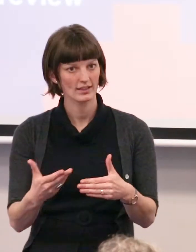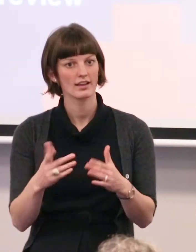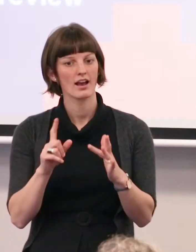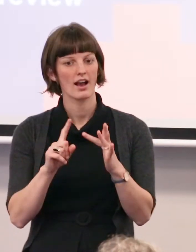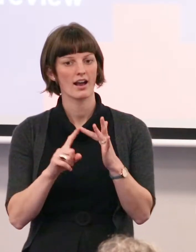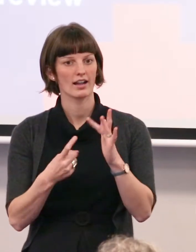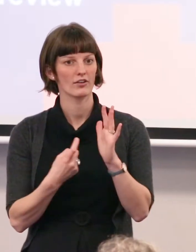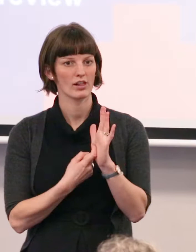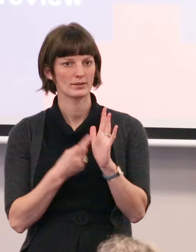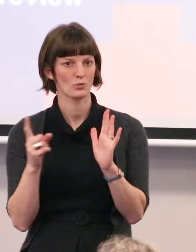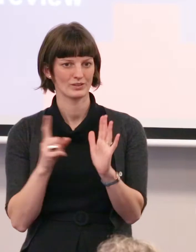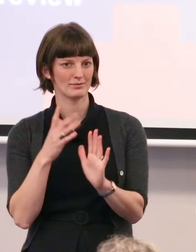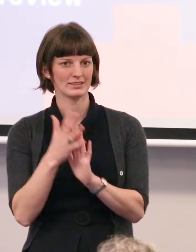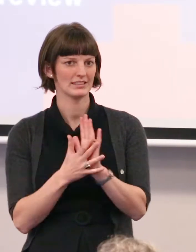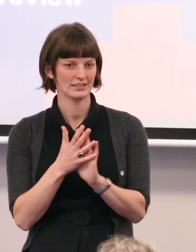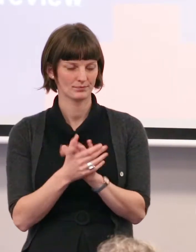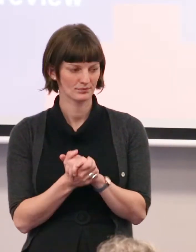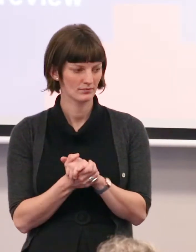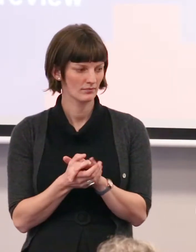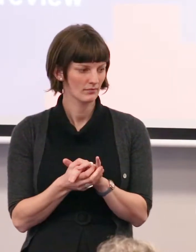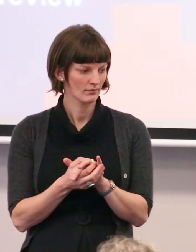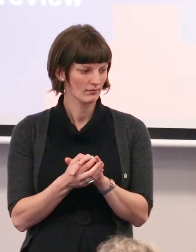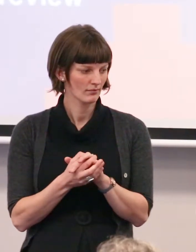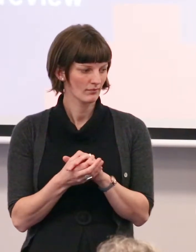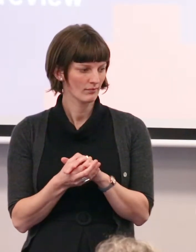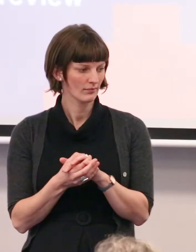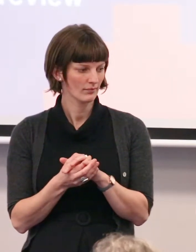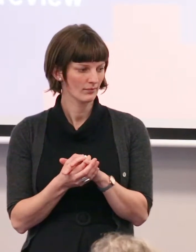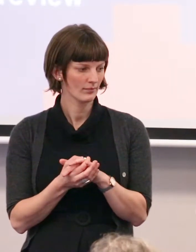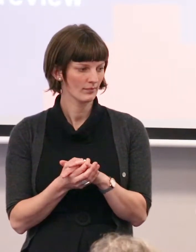requirements I think that there are, there are some areas that we really just